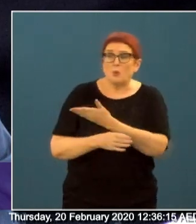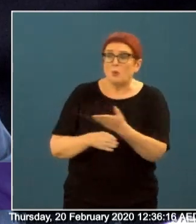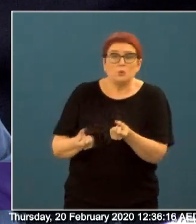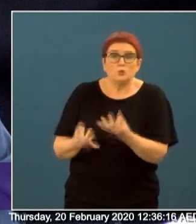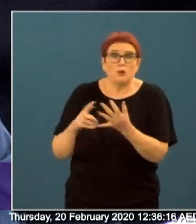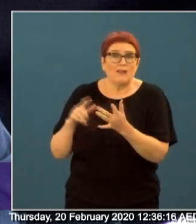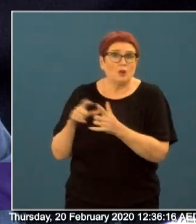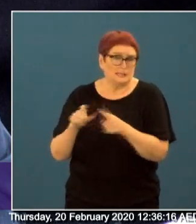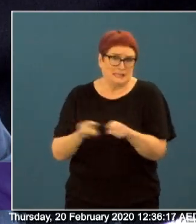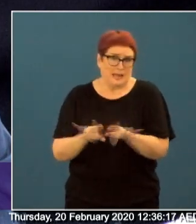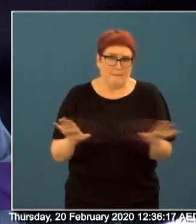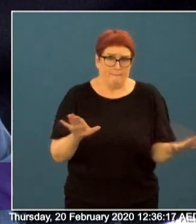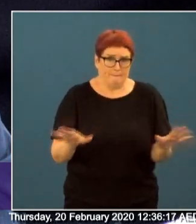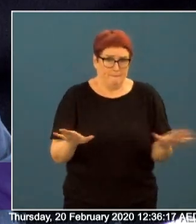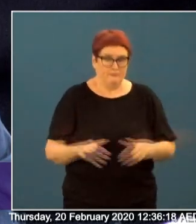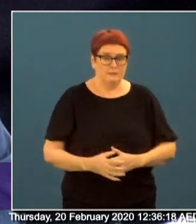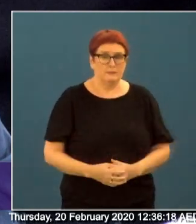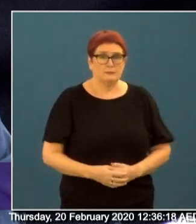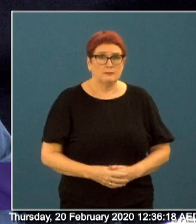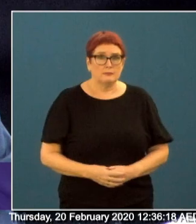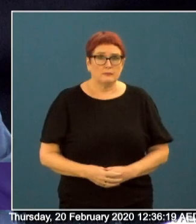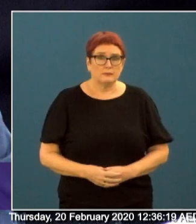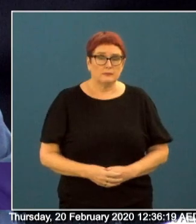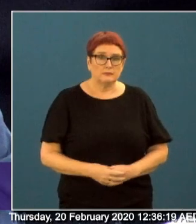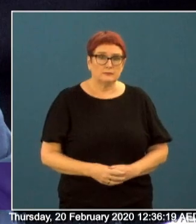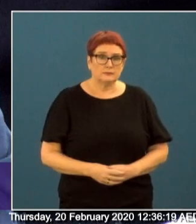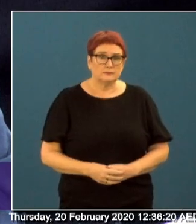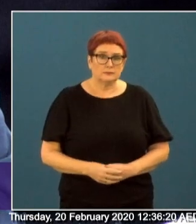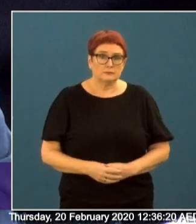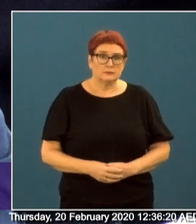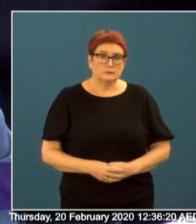and that, indeed, if you stratify them by the most common